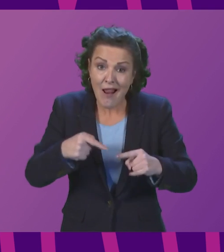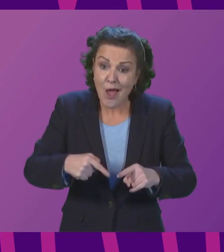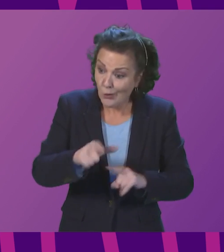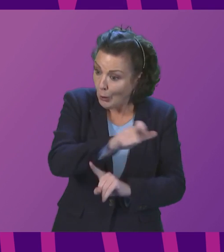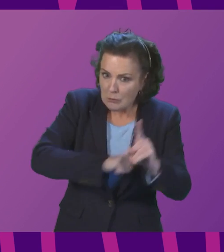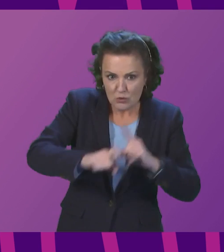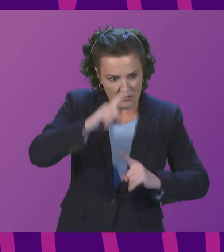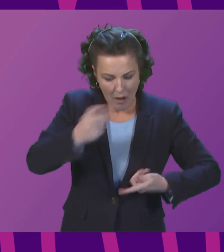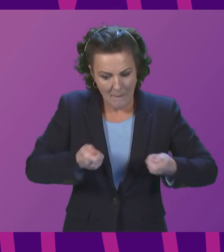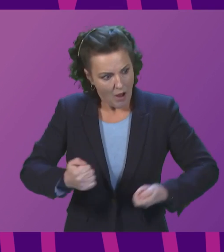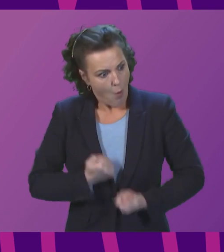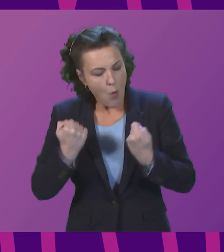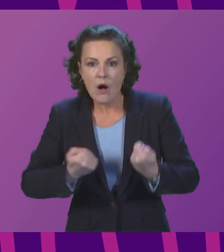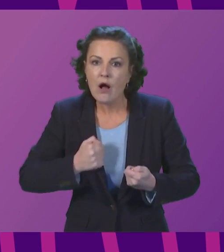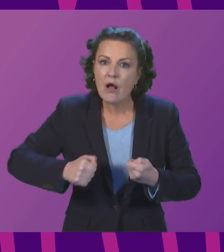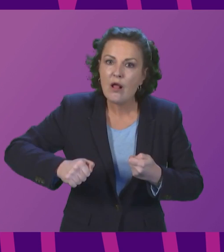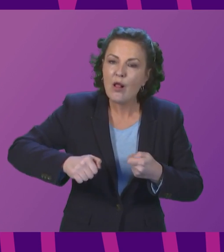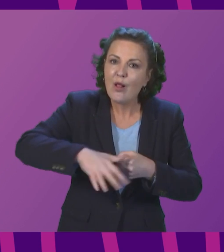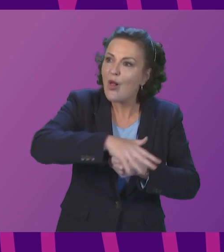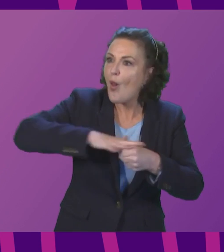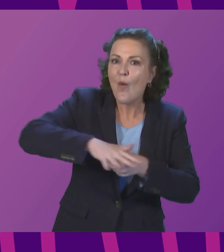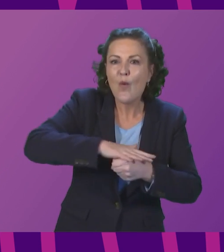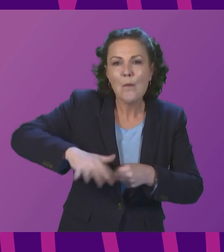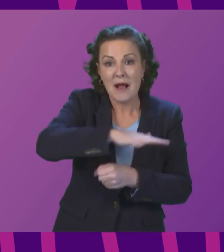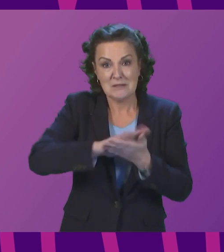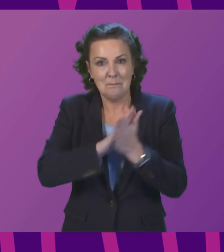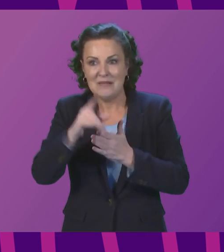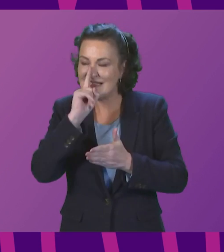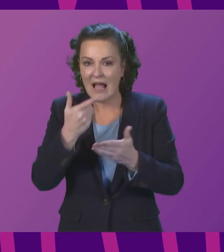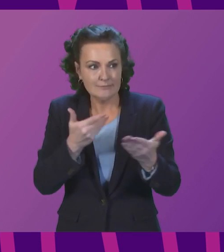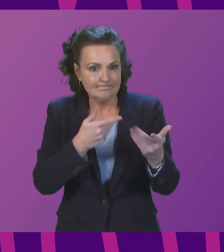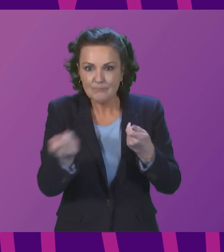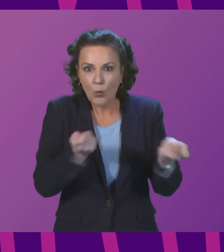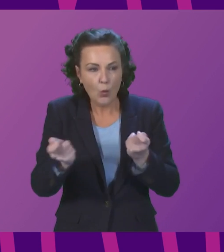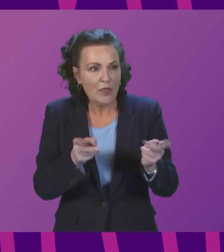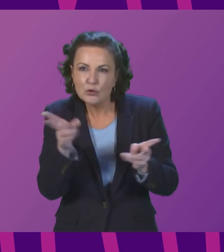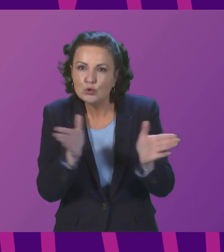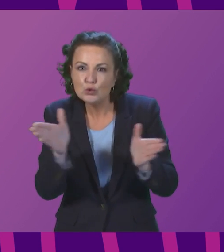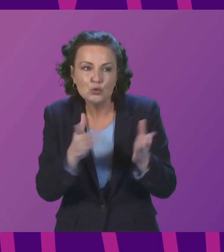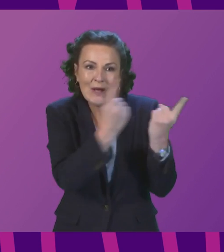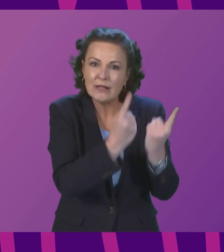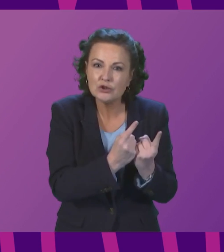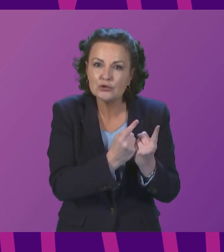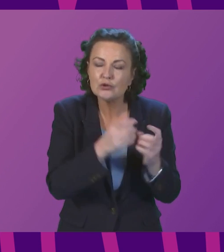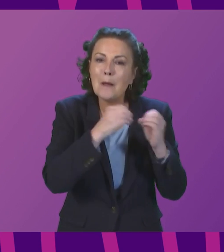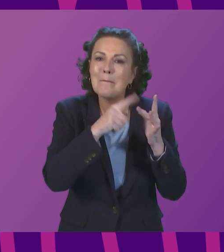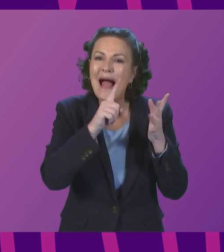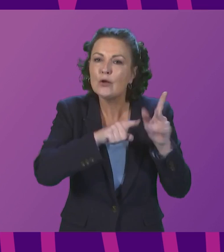their local environment and to help address the twin climate and biodiversity crises.